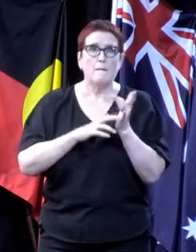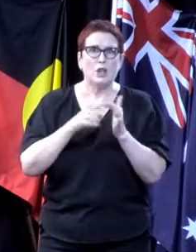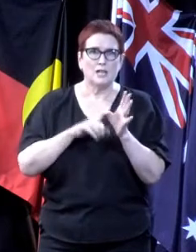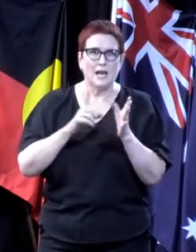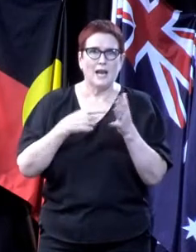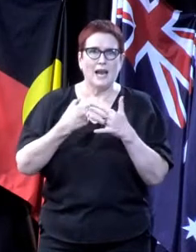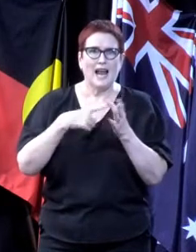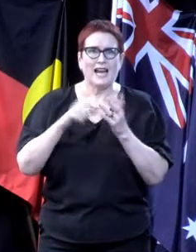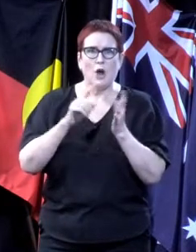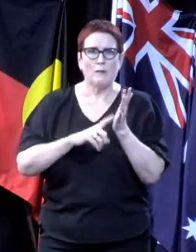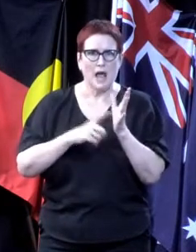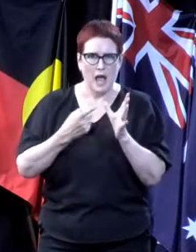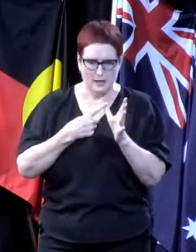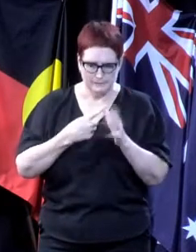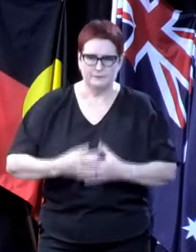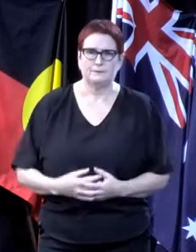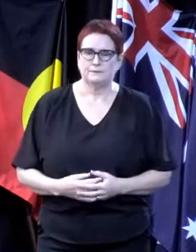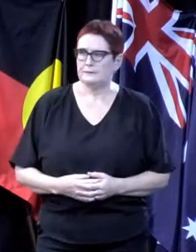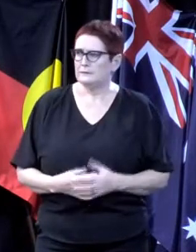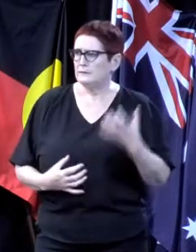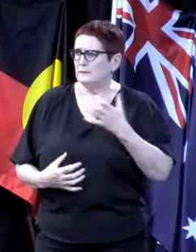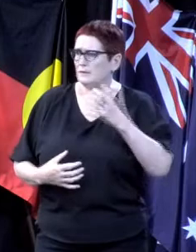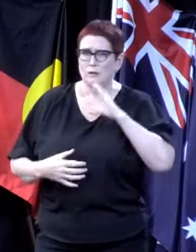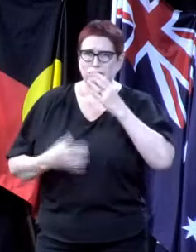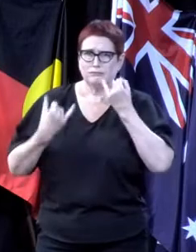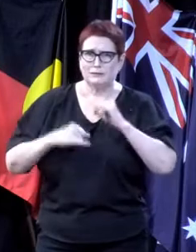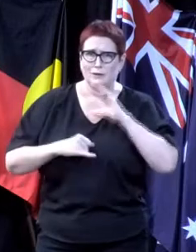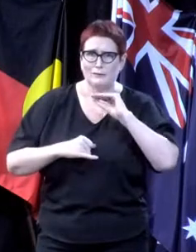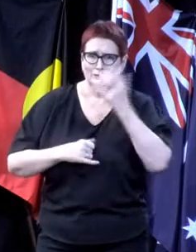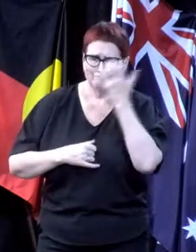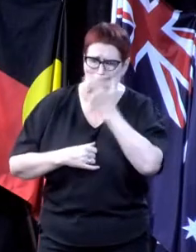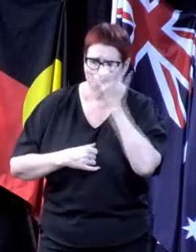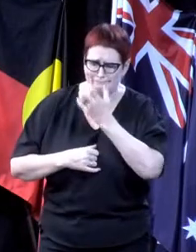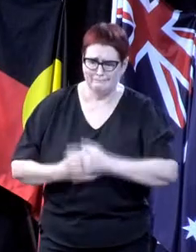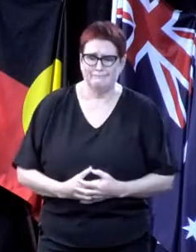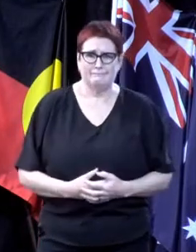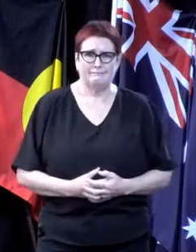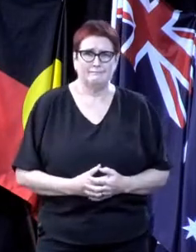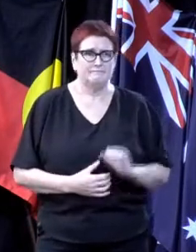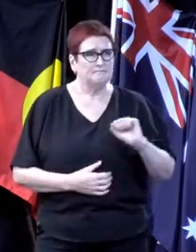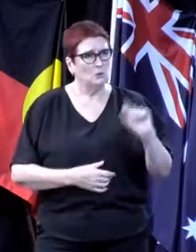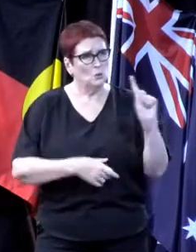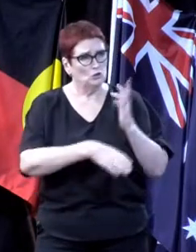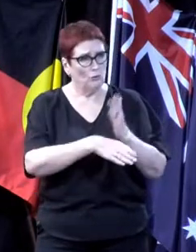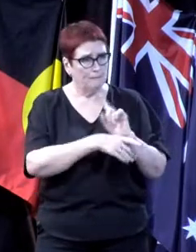I'm sorry. There you go. Sorry about the pronunciation. We've all got it wrong all week. What's your current position, please?